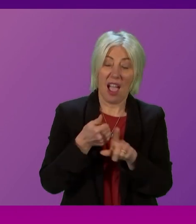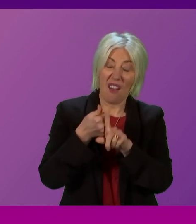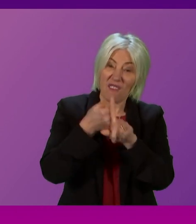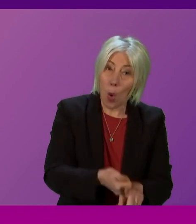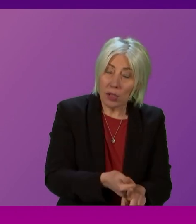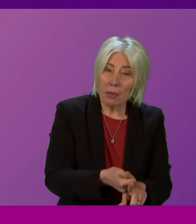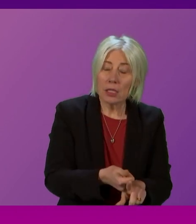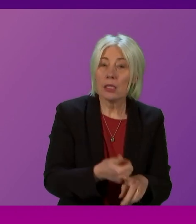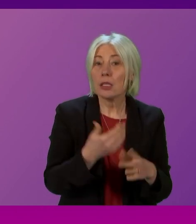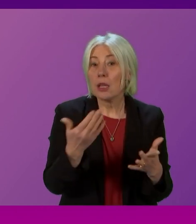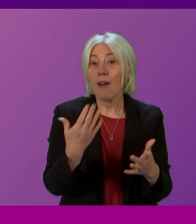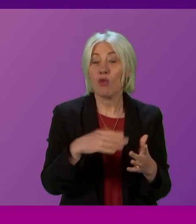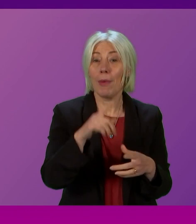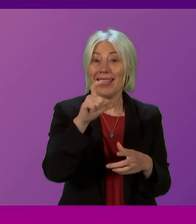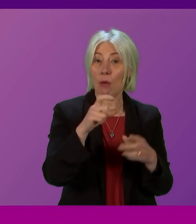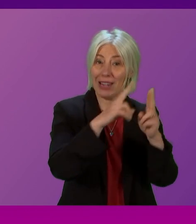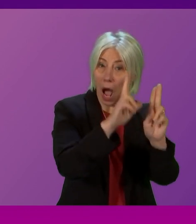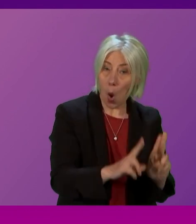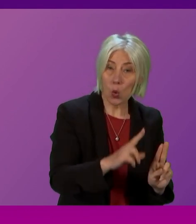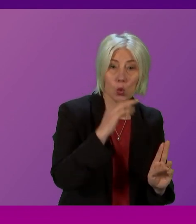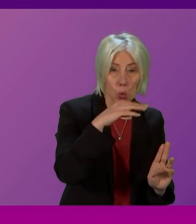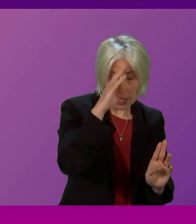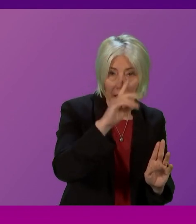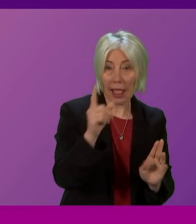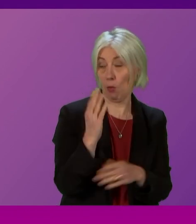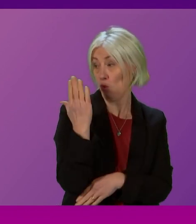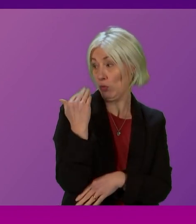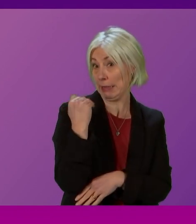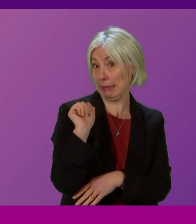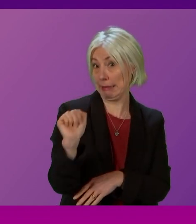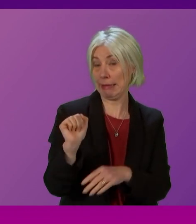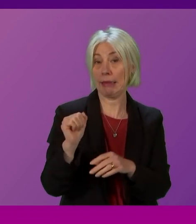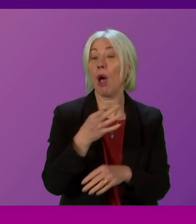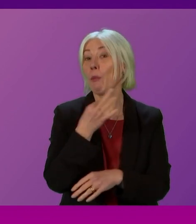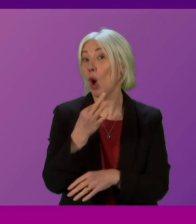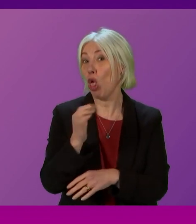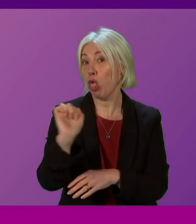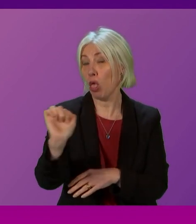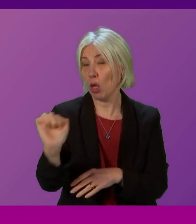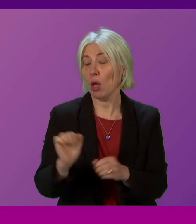In the light of the Cameron House fire and the more recent incident in Perth—my condolences